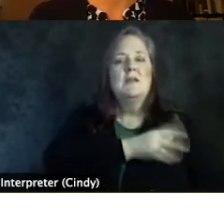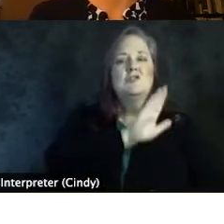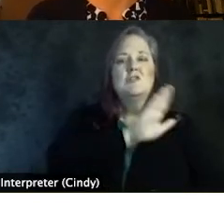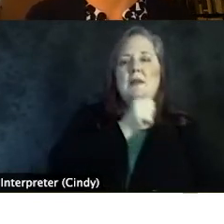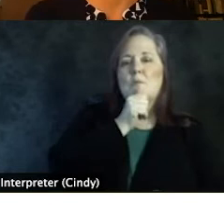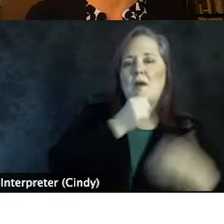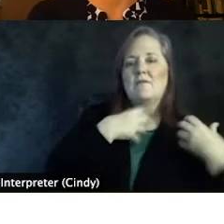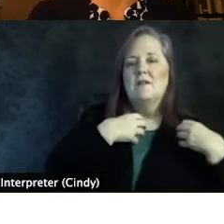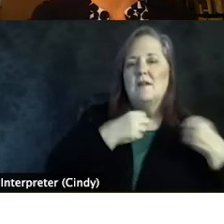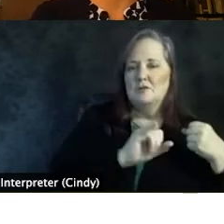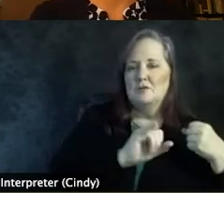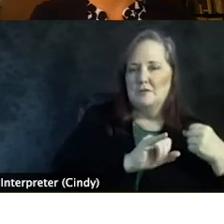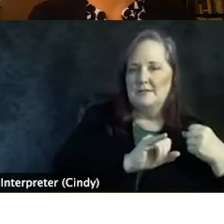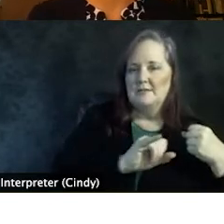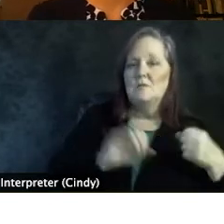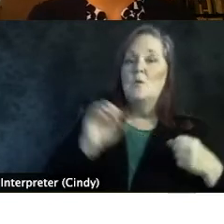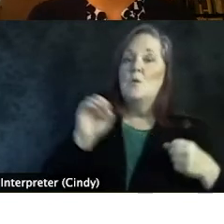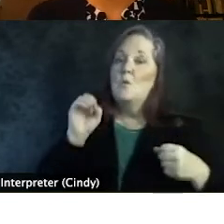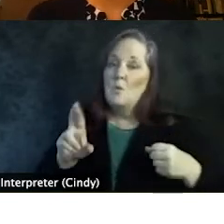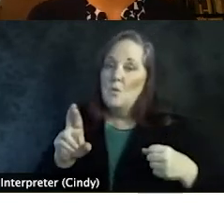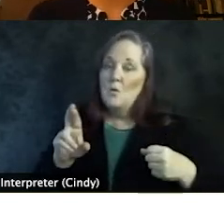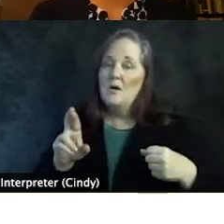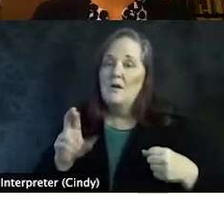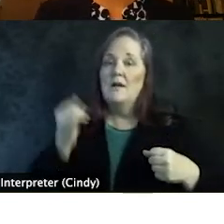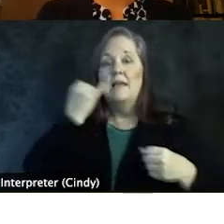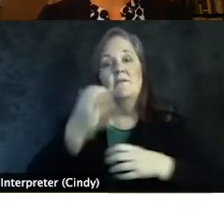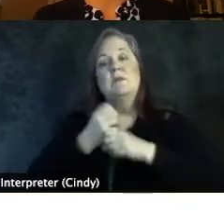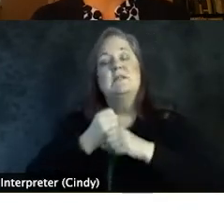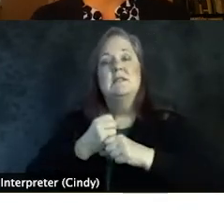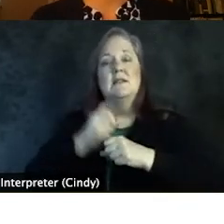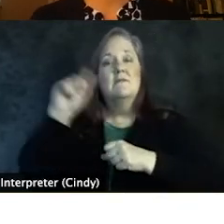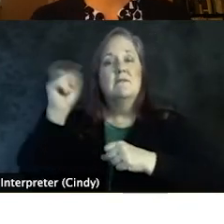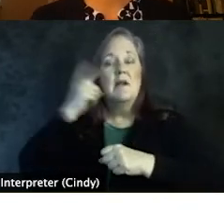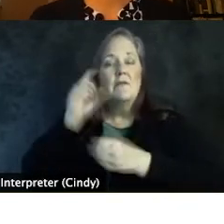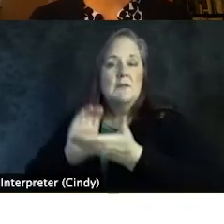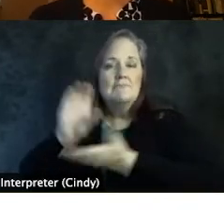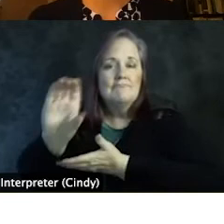by several hundred thousand dollars annually. In response to these higher costs,